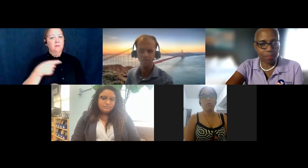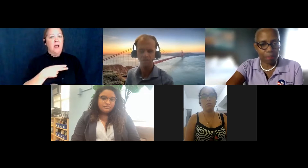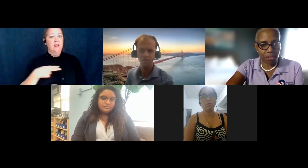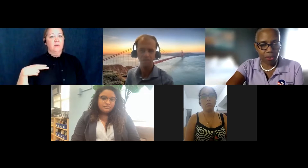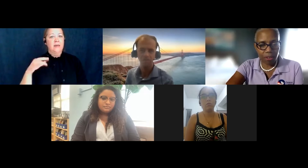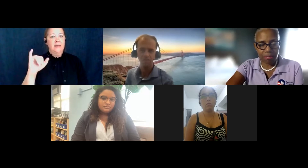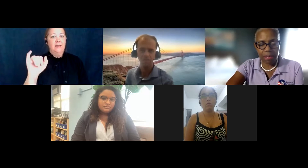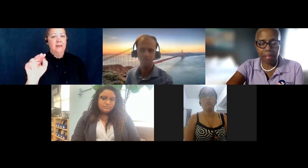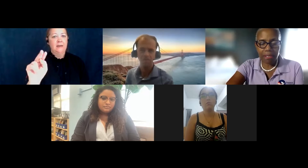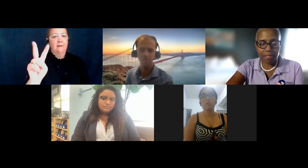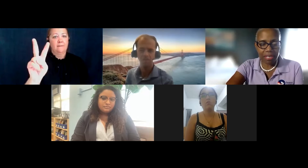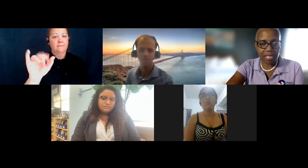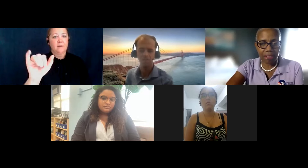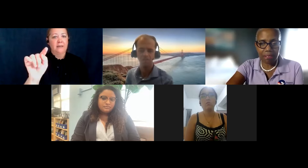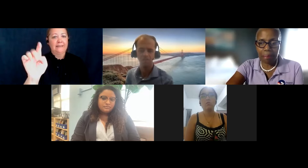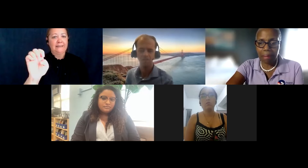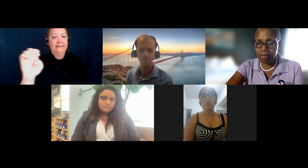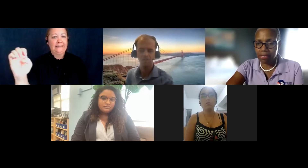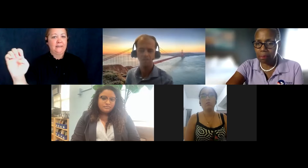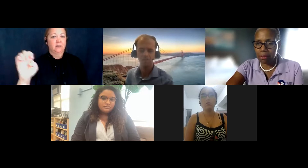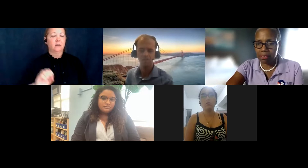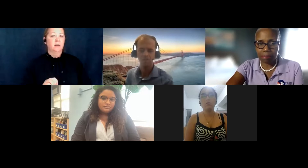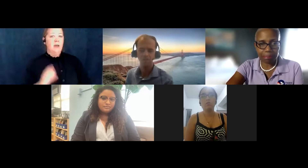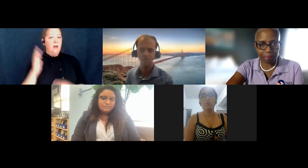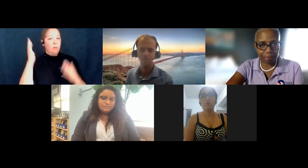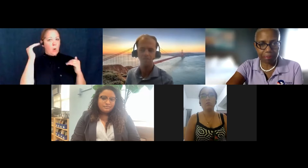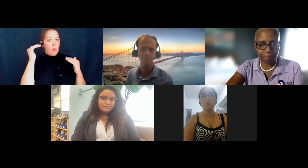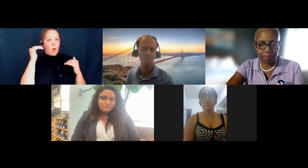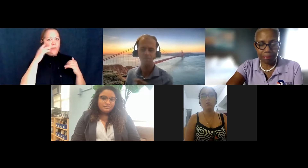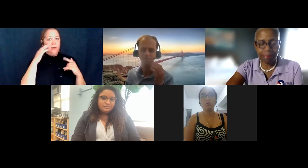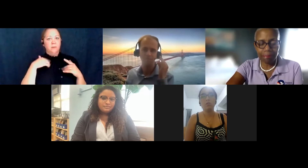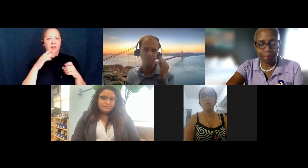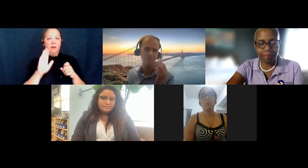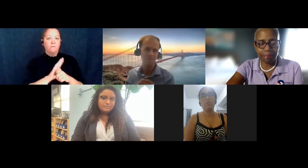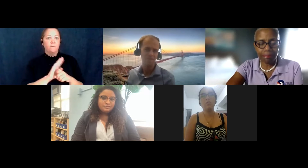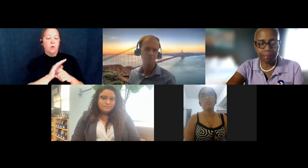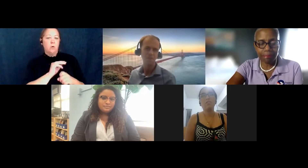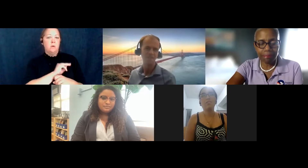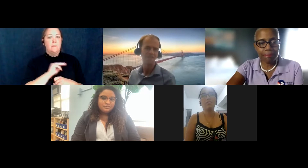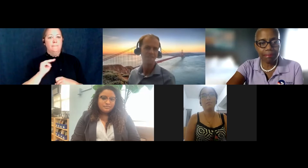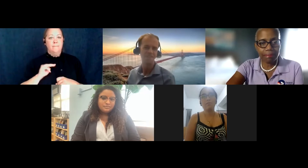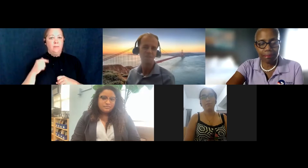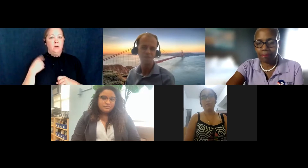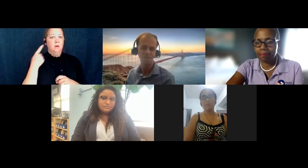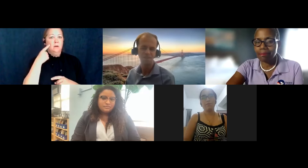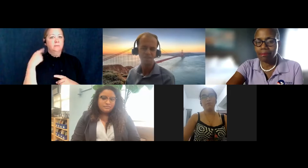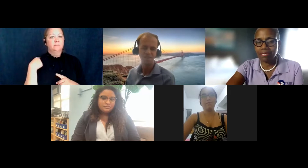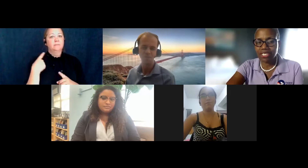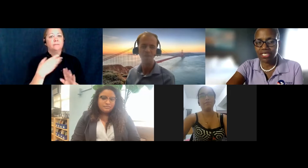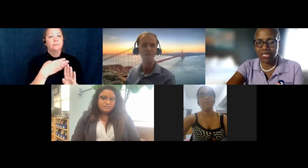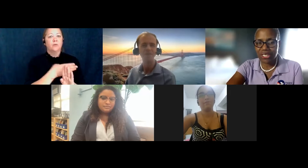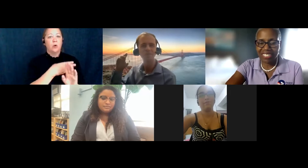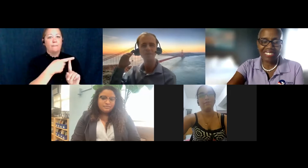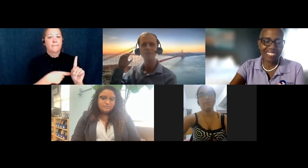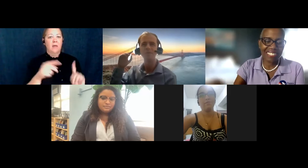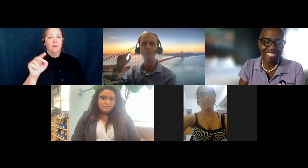Peace Corps response volunteer by November. >> JUSTIN HARFORD: Thank you, Judy. When you